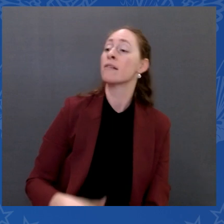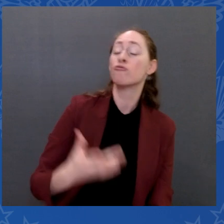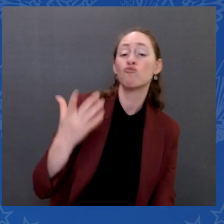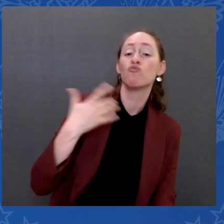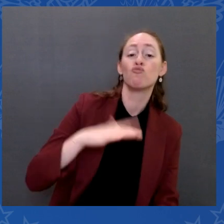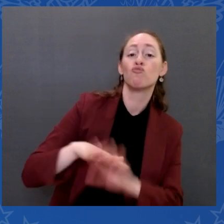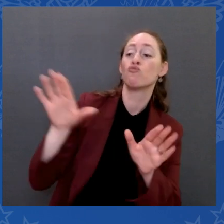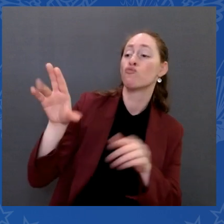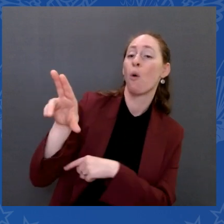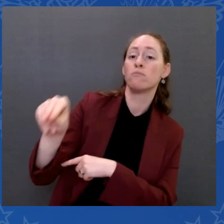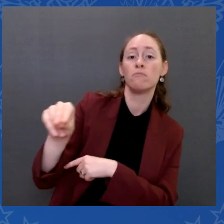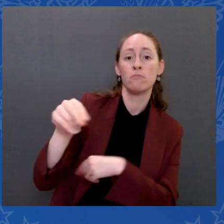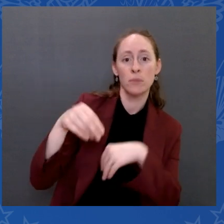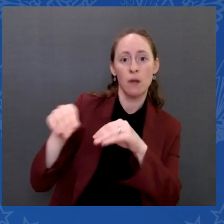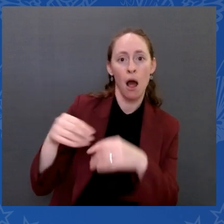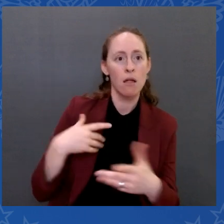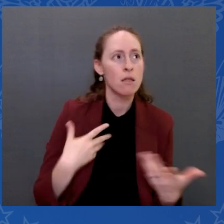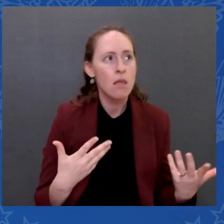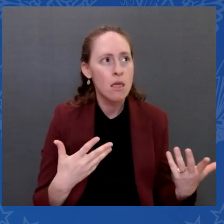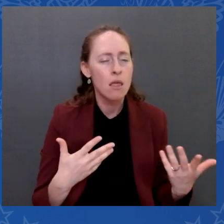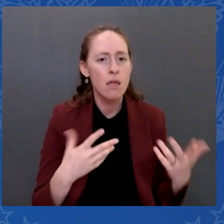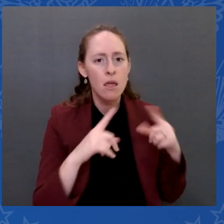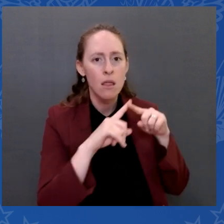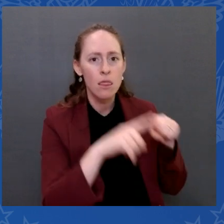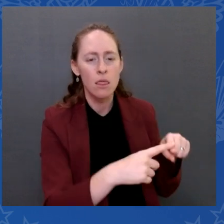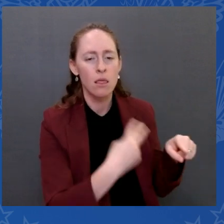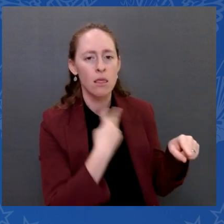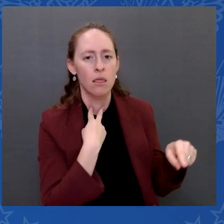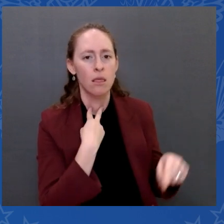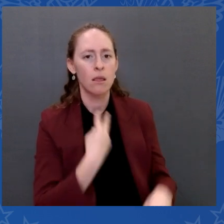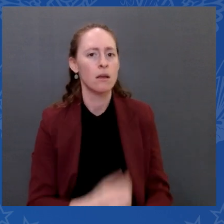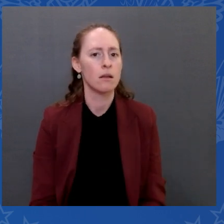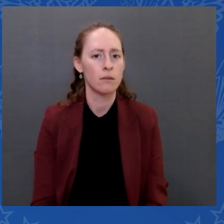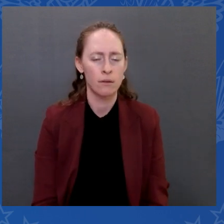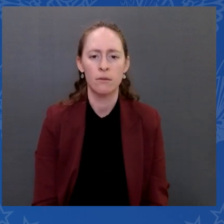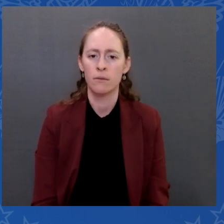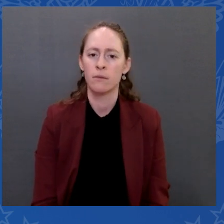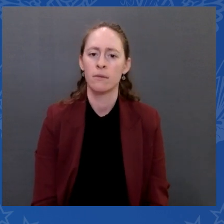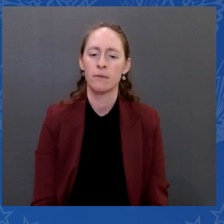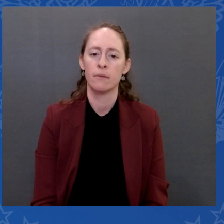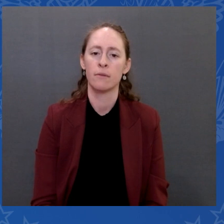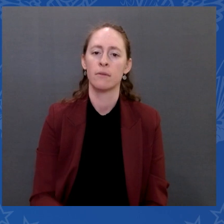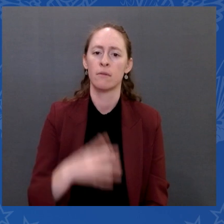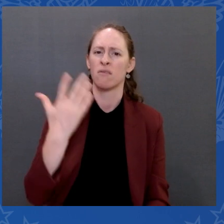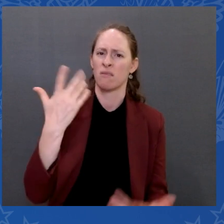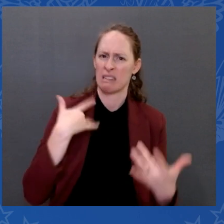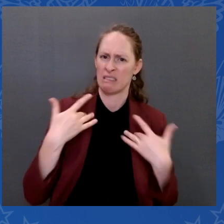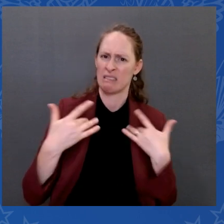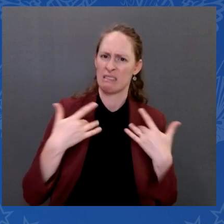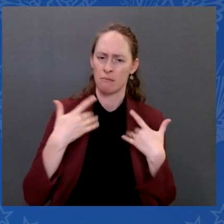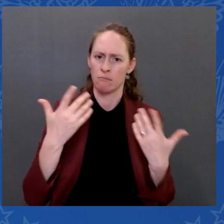But from a national, you know, security perspective, you know, I think this is a really high priority.